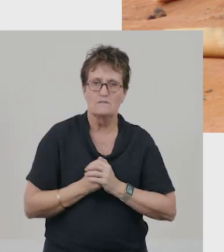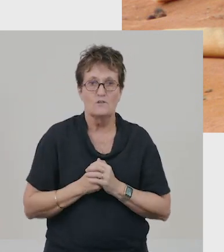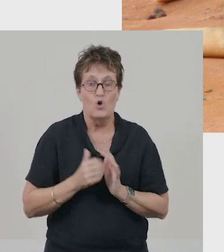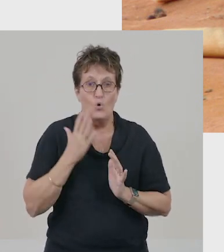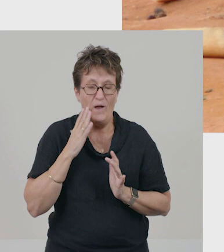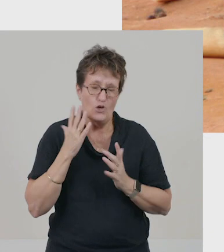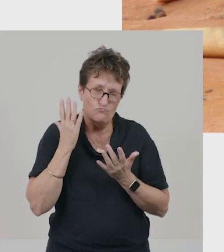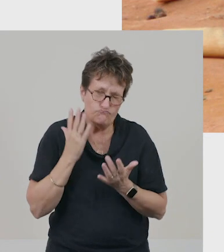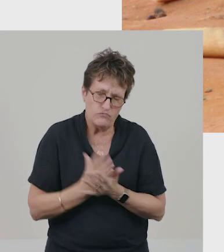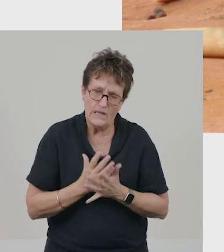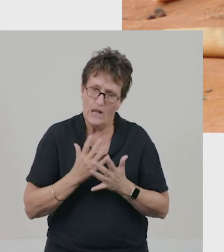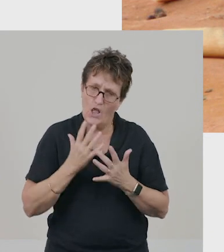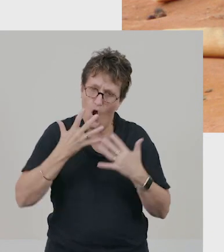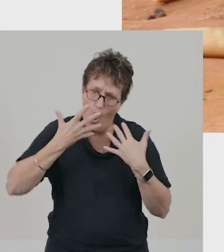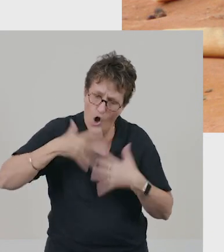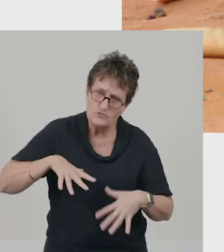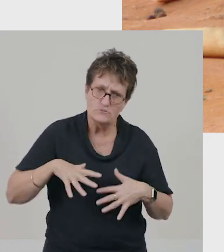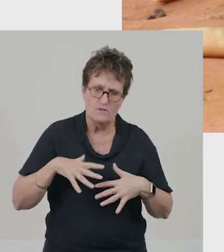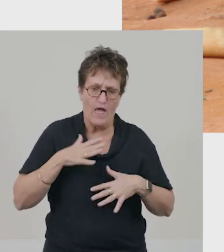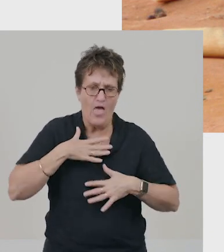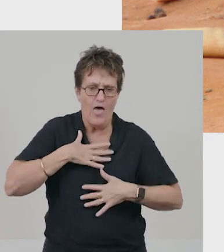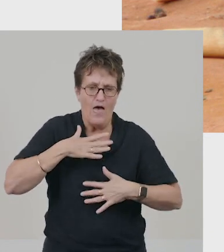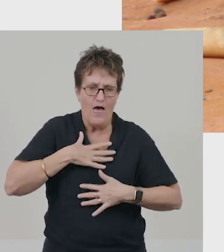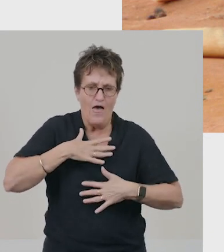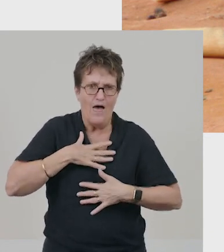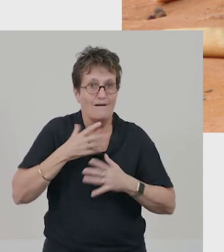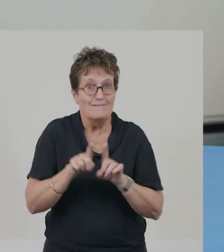But, when they get really hot, they pant to cool down, just like a dog.